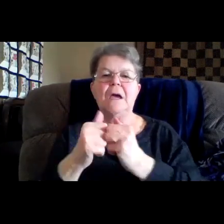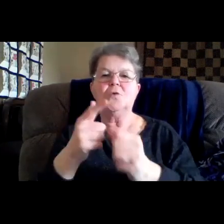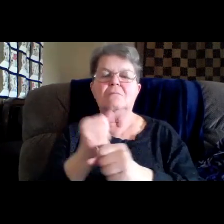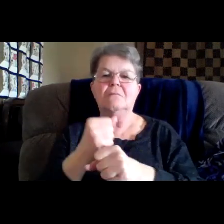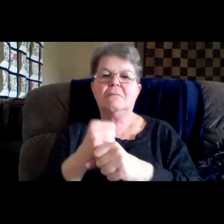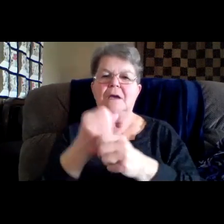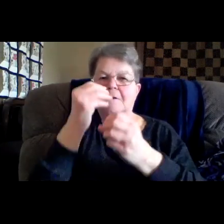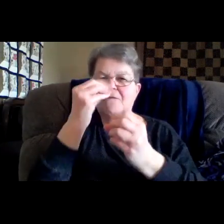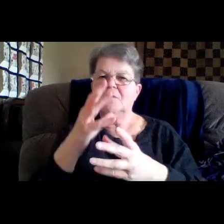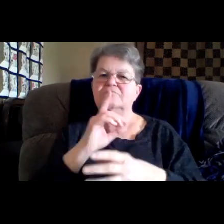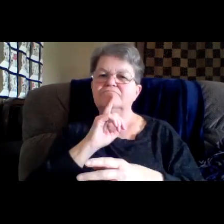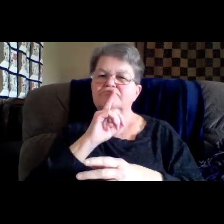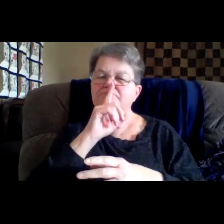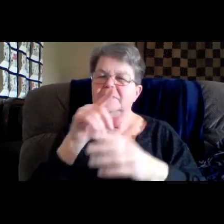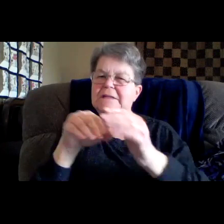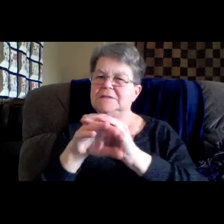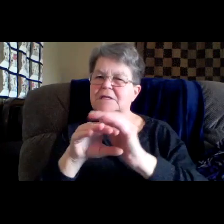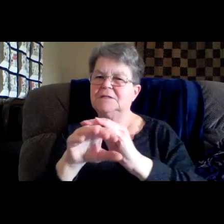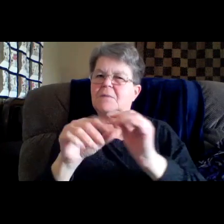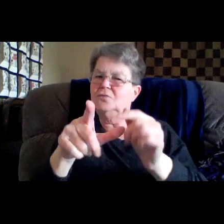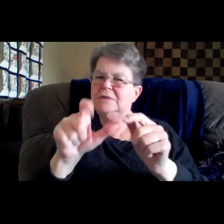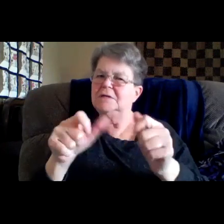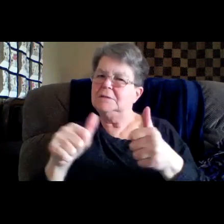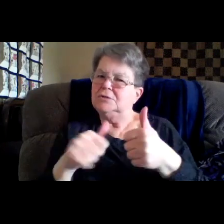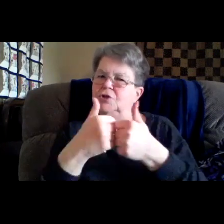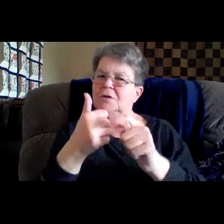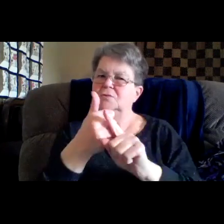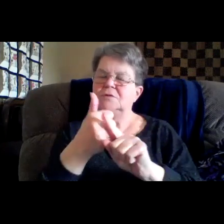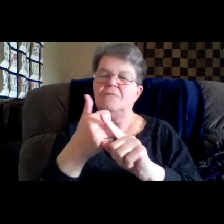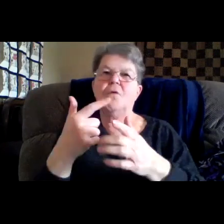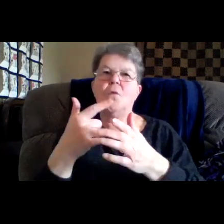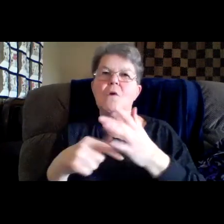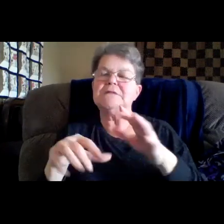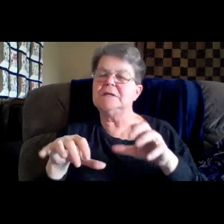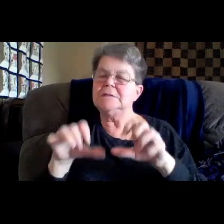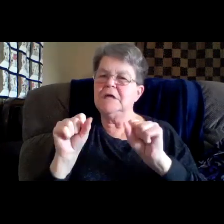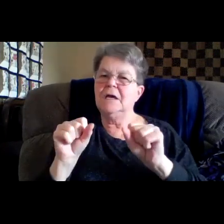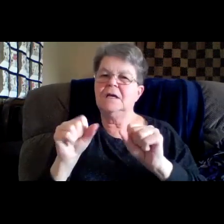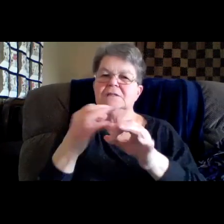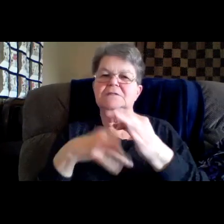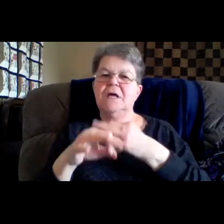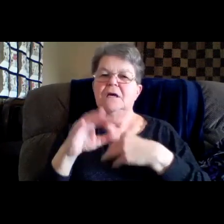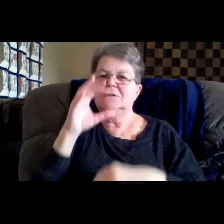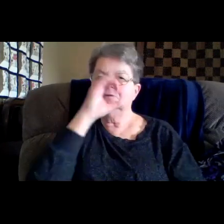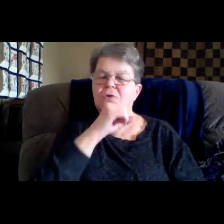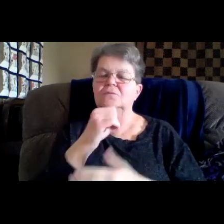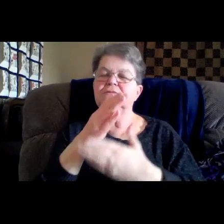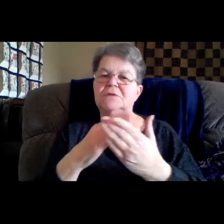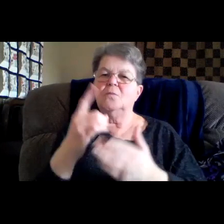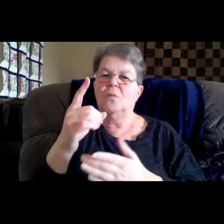to people, we should challenge ourselves and say what will it take rather than assuming that someone needs to have someone else